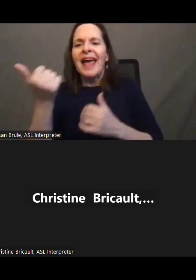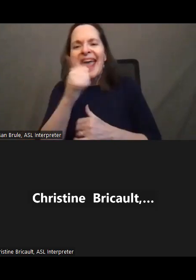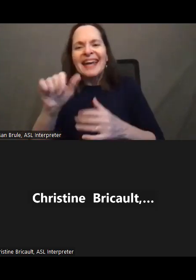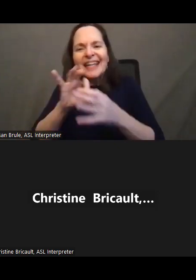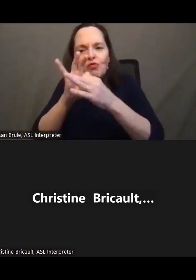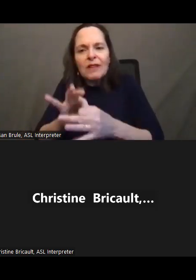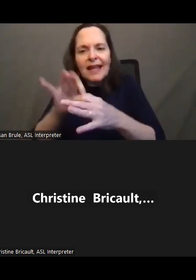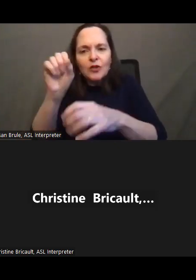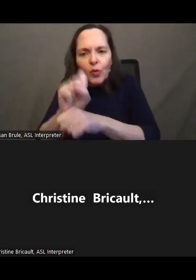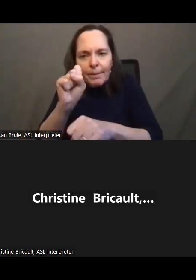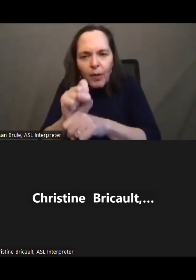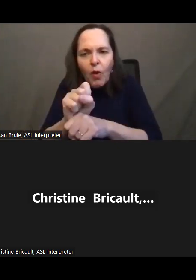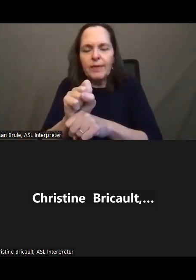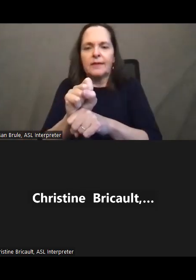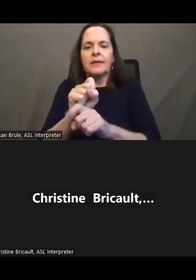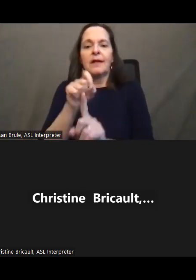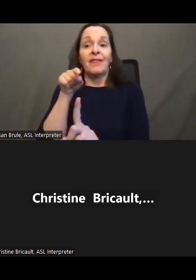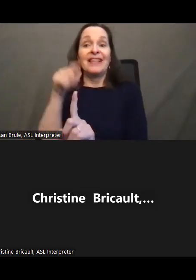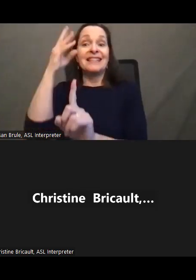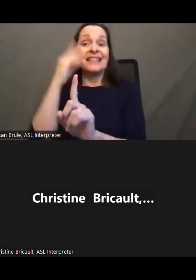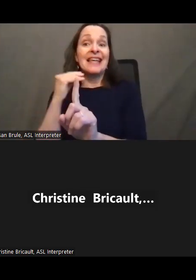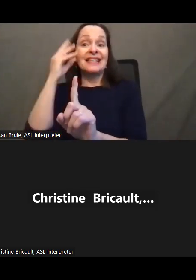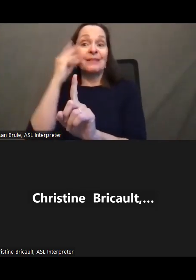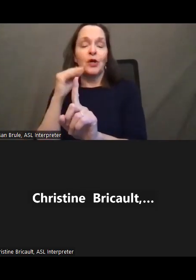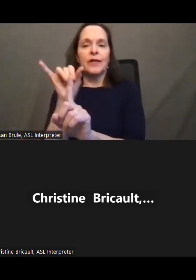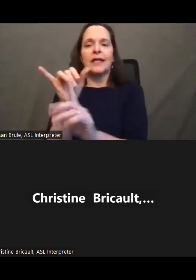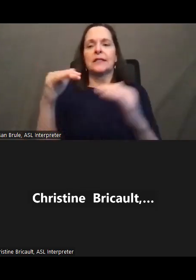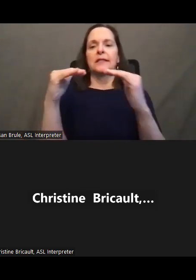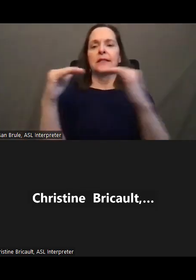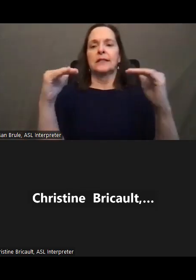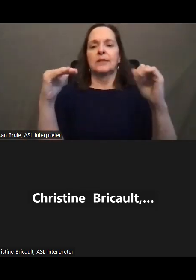So, disciplining them, not hiring them, demoting them because of their disability.